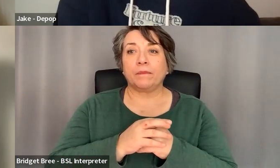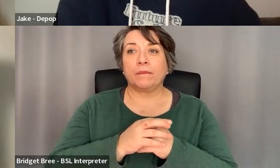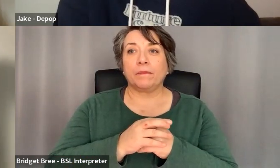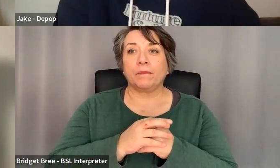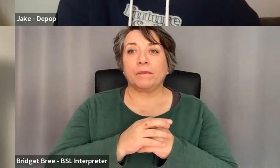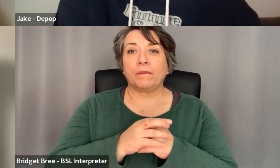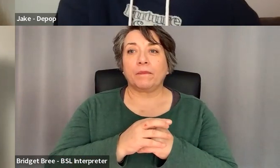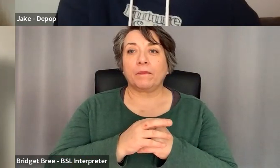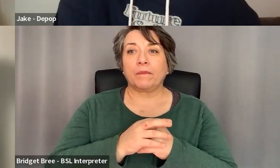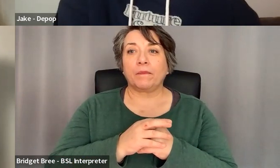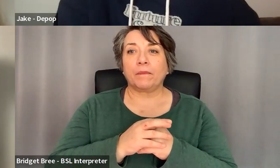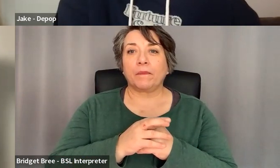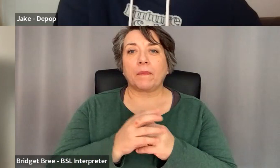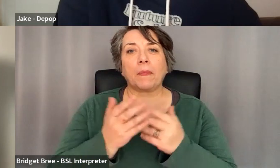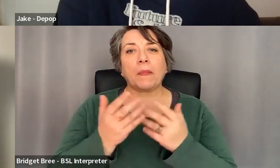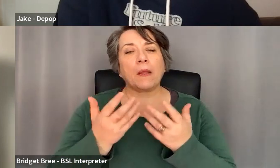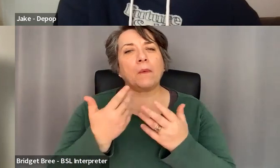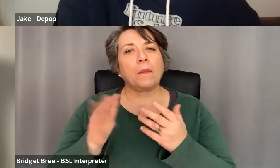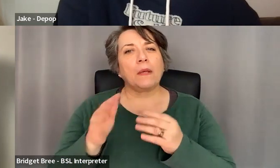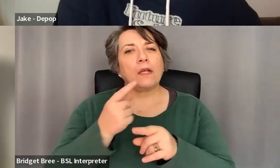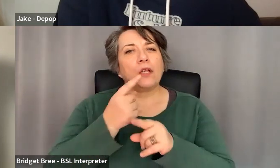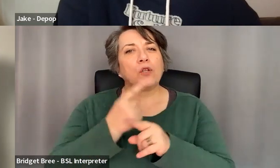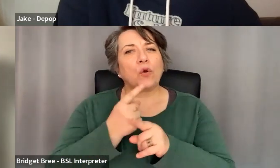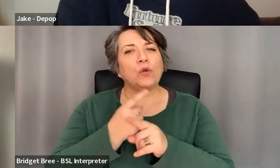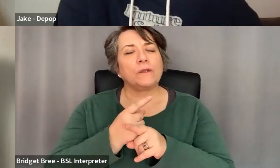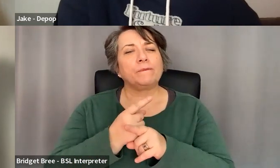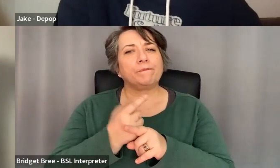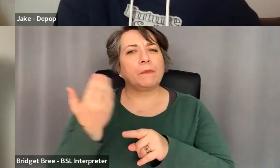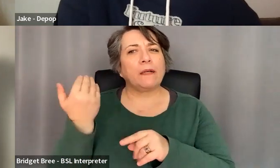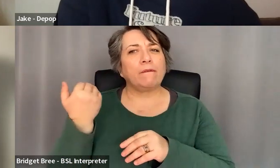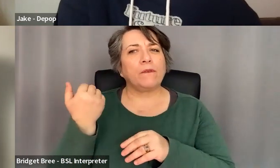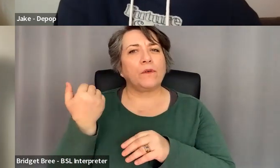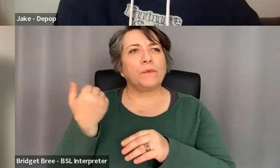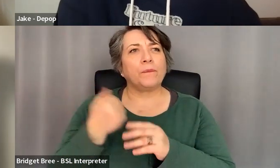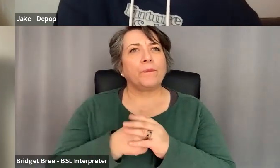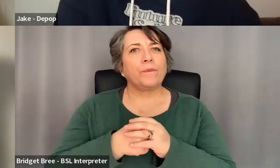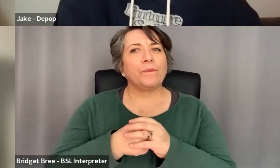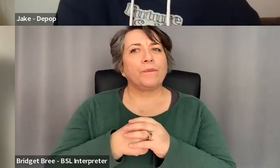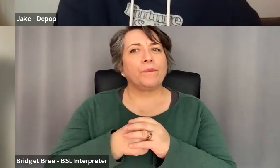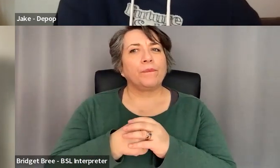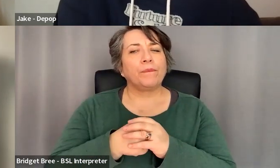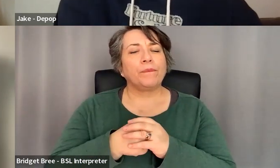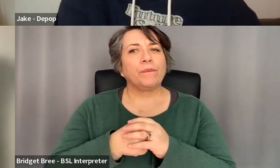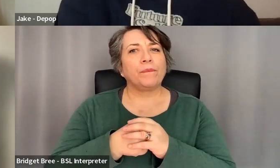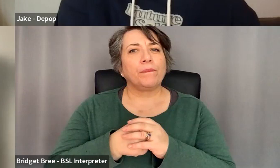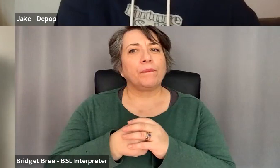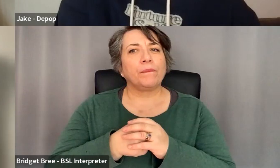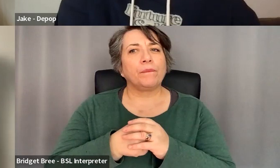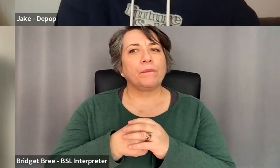Say, what else else we've got. So we've talked, and you know a lot of things we tend to focus on in our in our talks. A lot of things we focus on the talks, candidates.